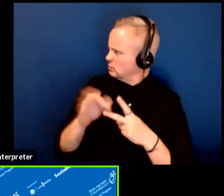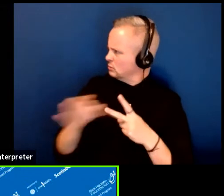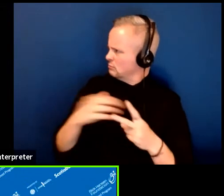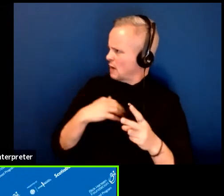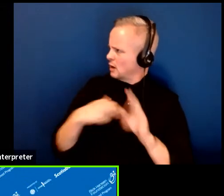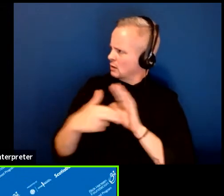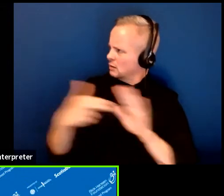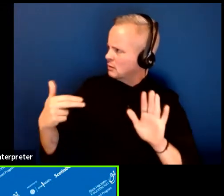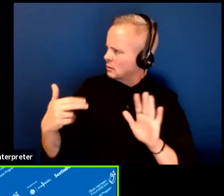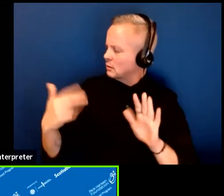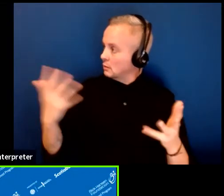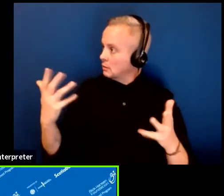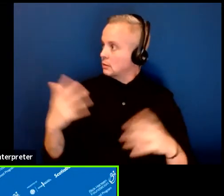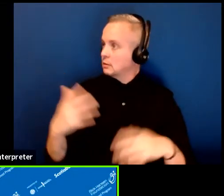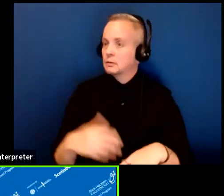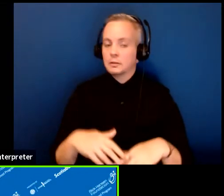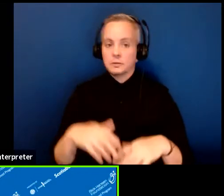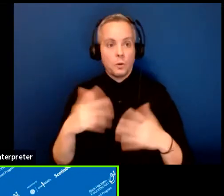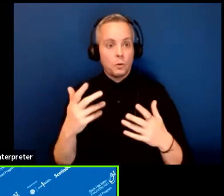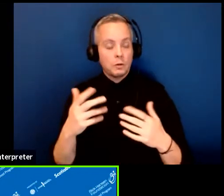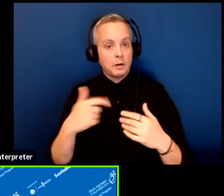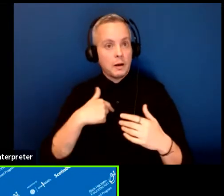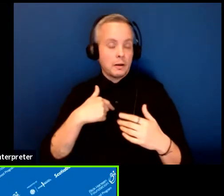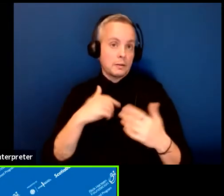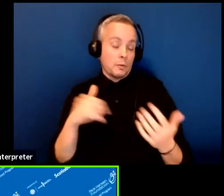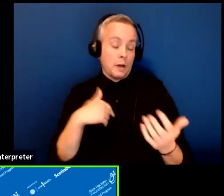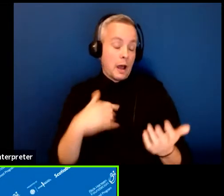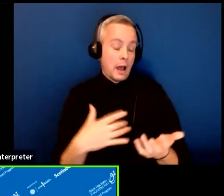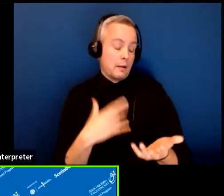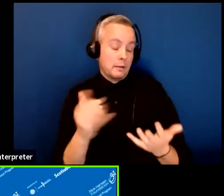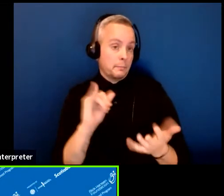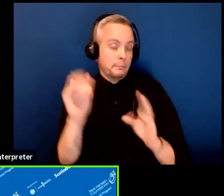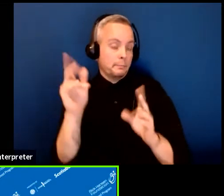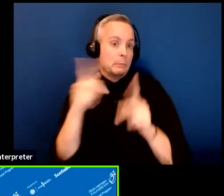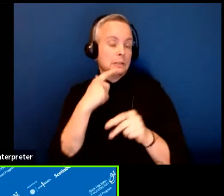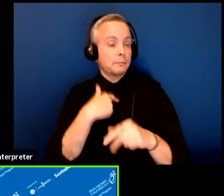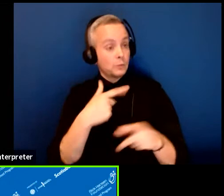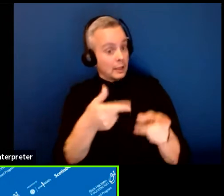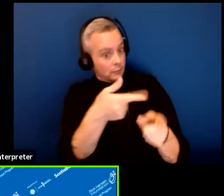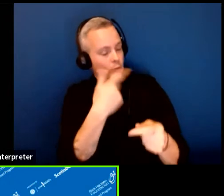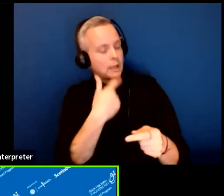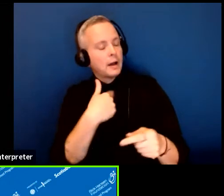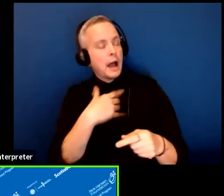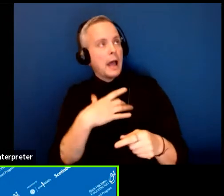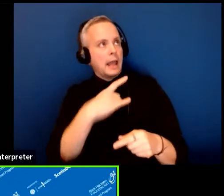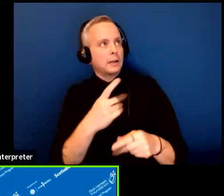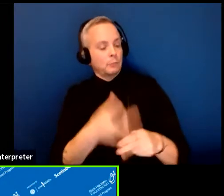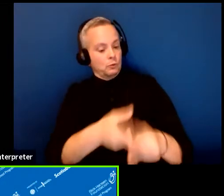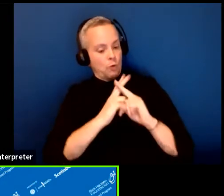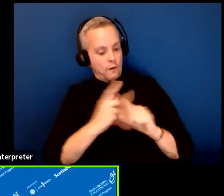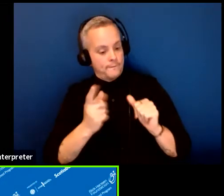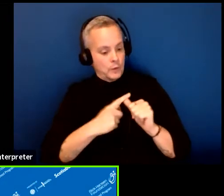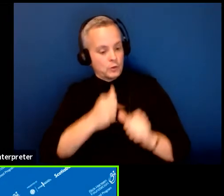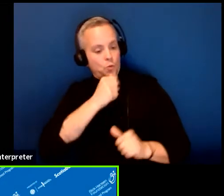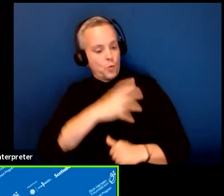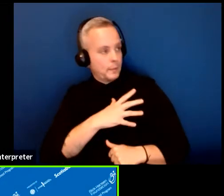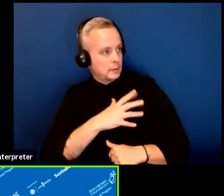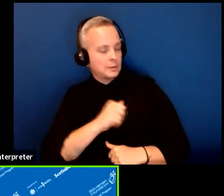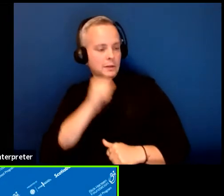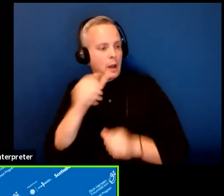TO BE TALKED ABOUT THIS WAY. I LIKE TO BE CALLED A WOMAN AND NOT A PERSON WITH A DISABILITY IS A REALLY GOOD THING.